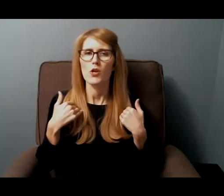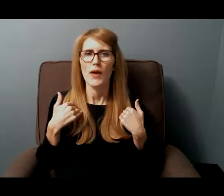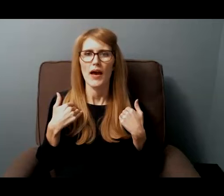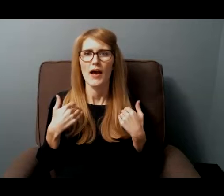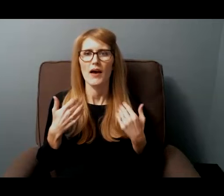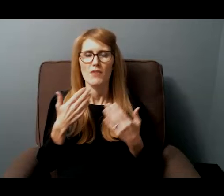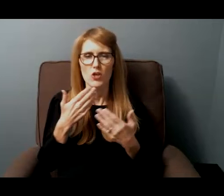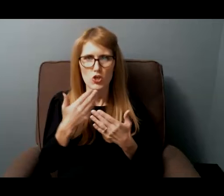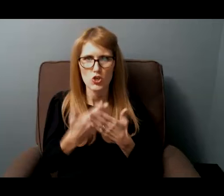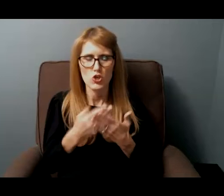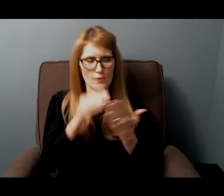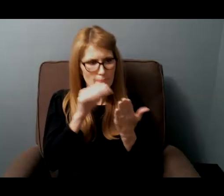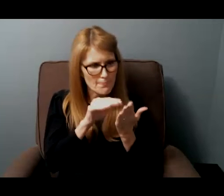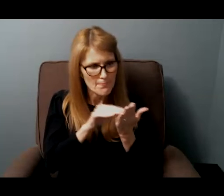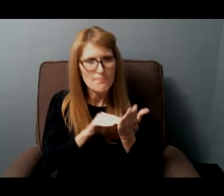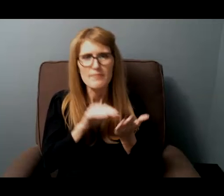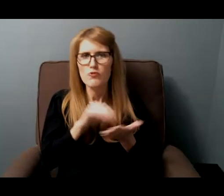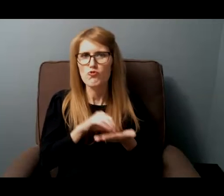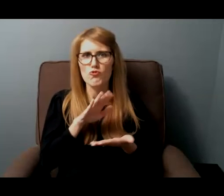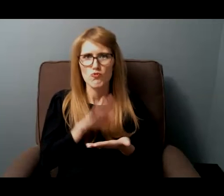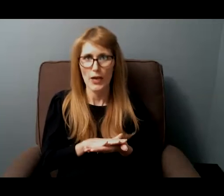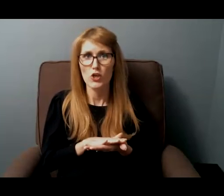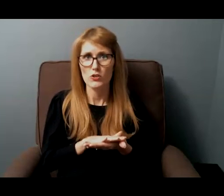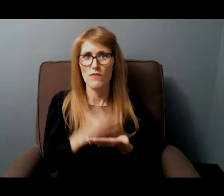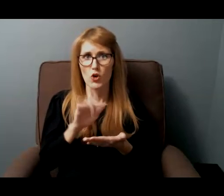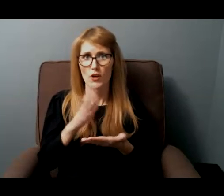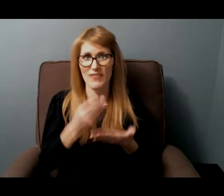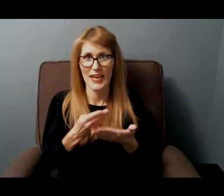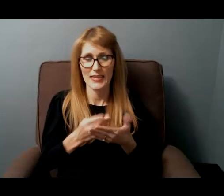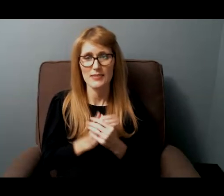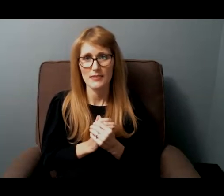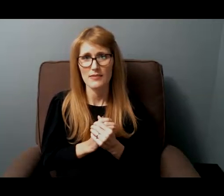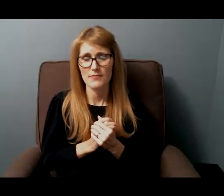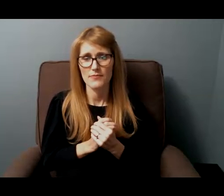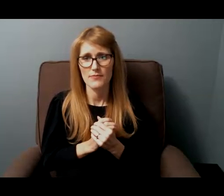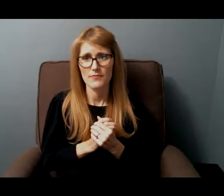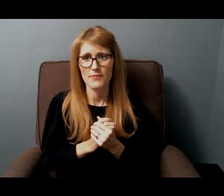got good, solid financial records, that you need not only for Social Security purposes